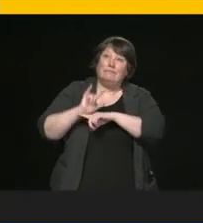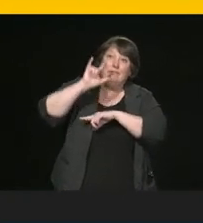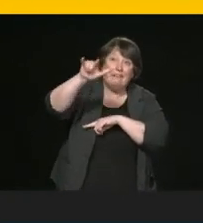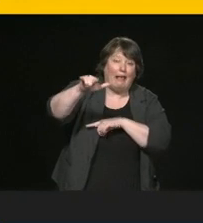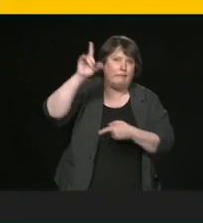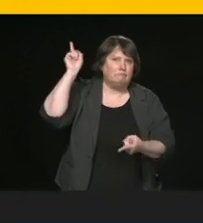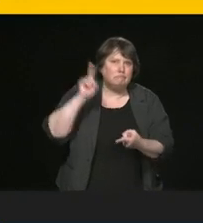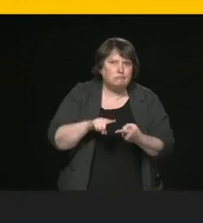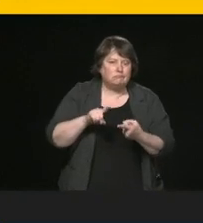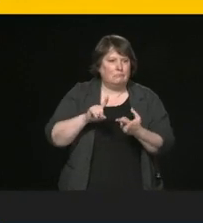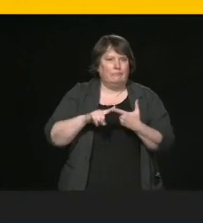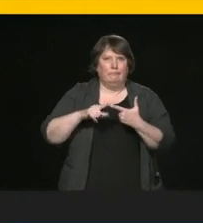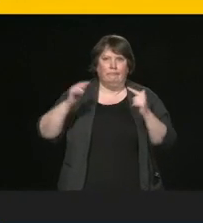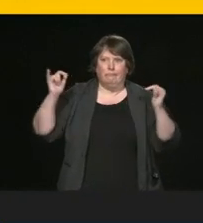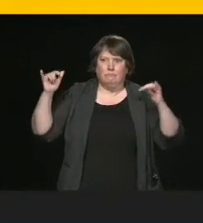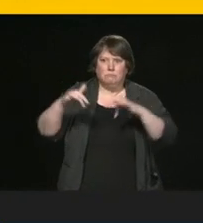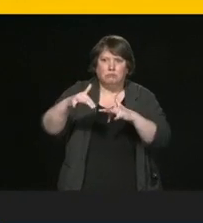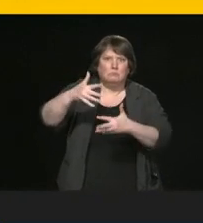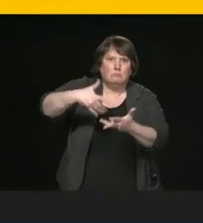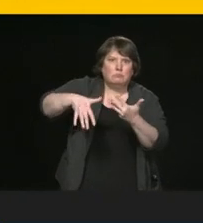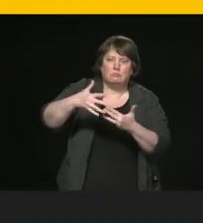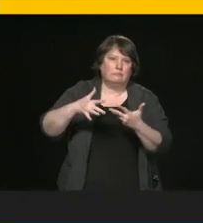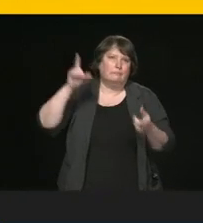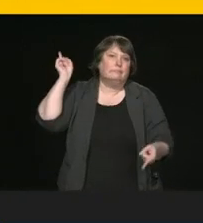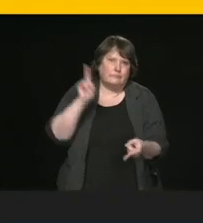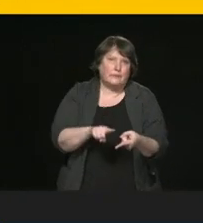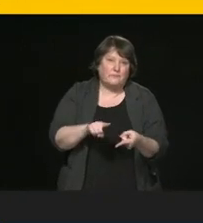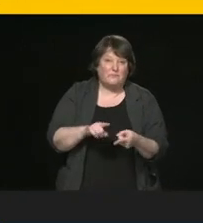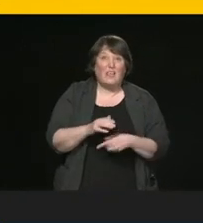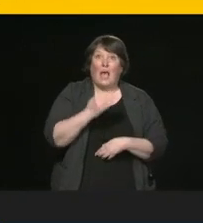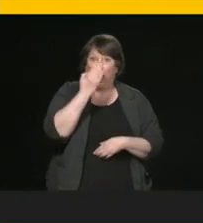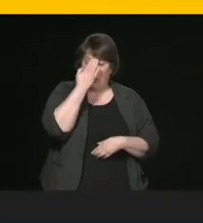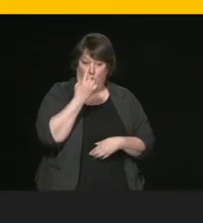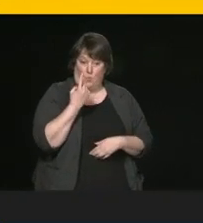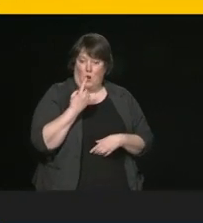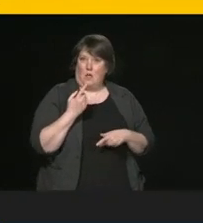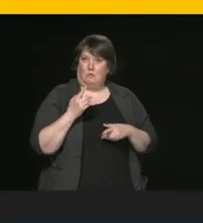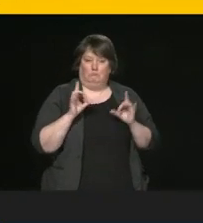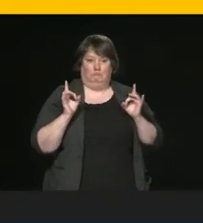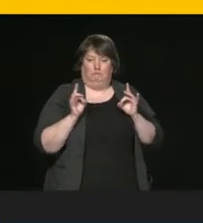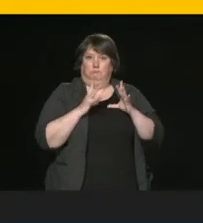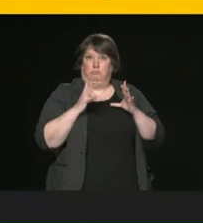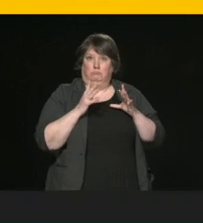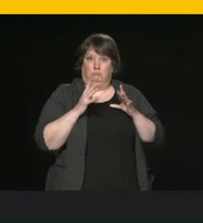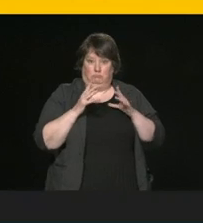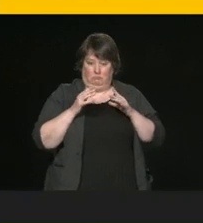OF COURSE, TRAVEL AND MASS GATHERINGS HAVE BEEN REDUCED.